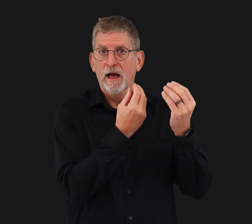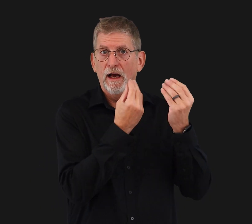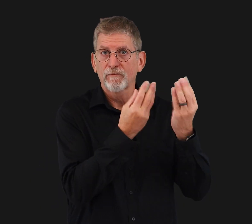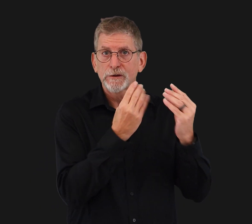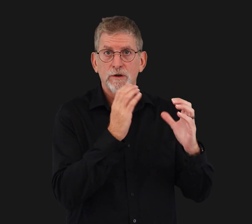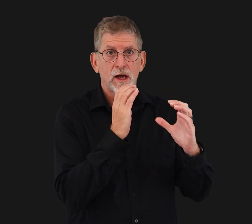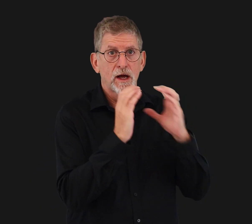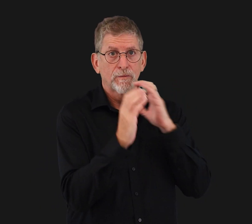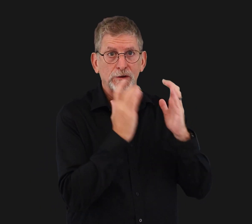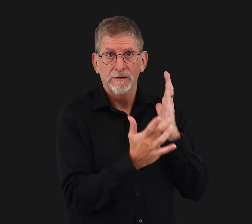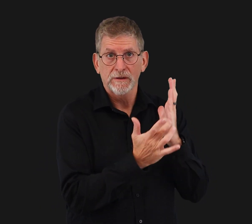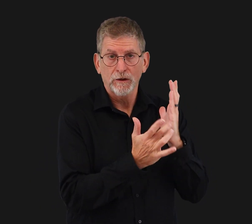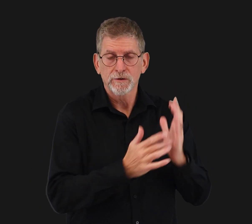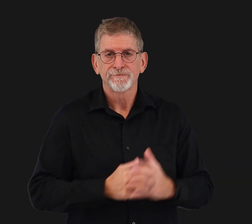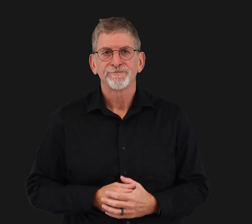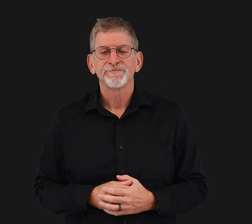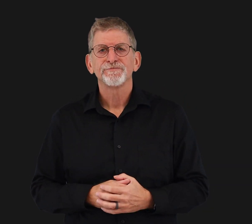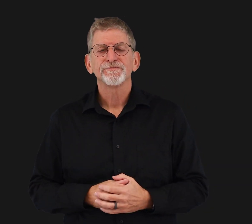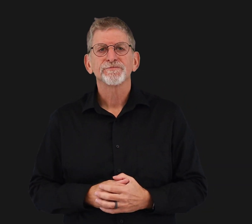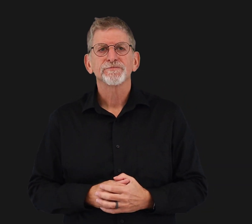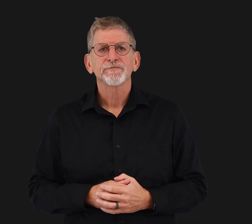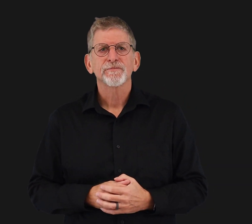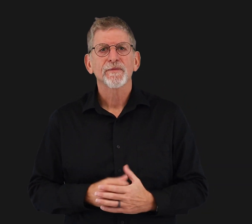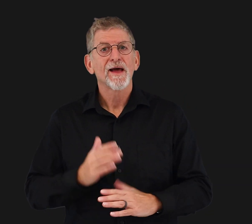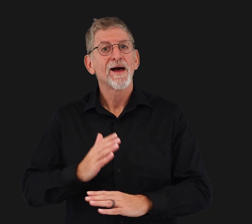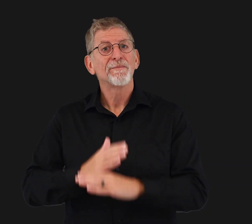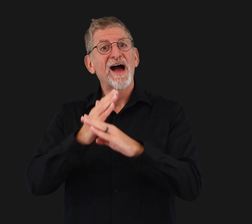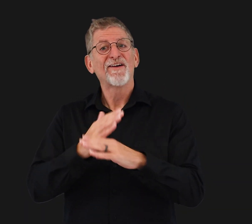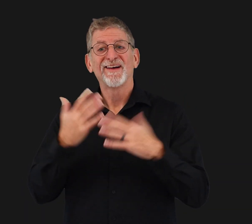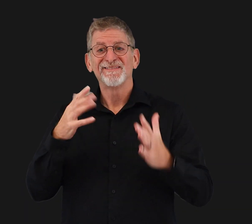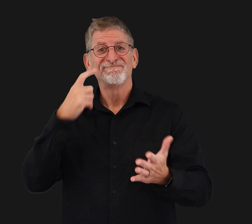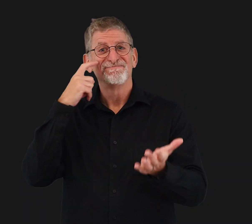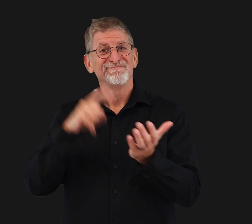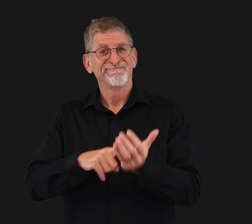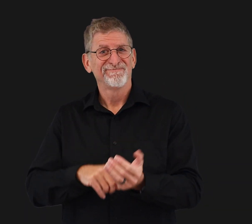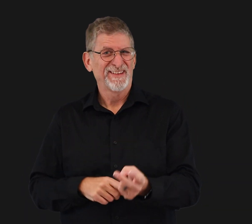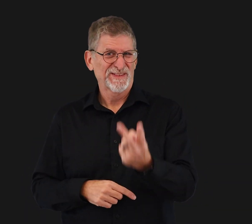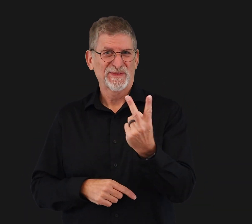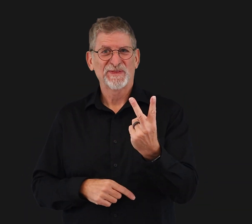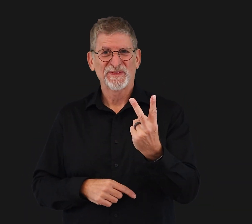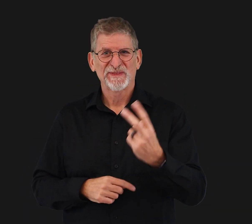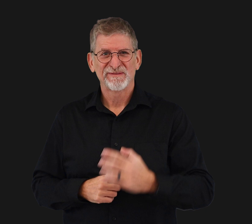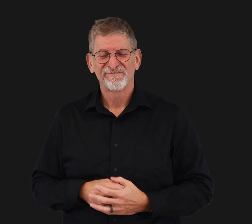Information and communication technologies Barriers we identified: